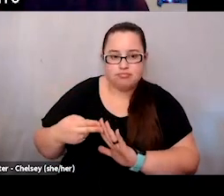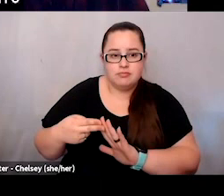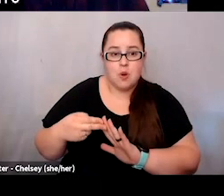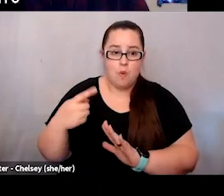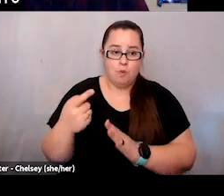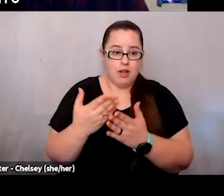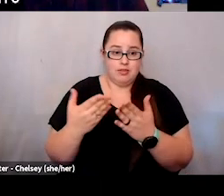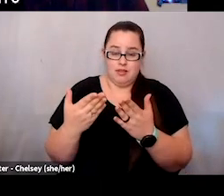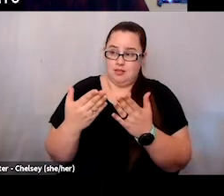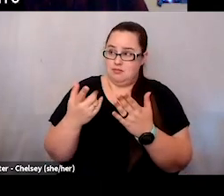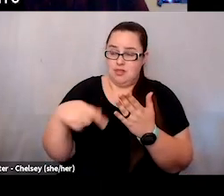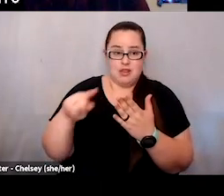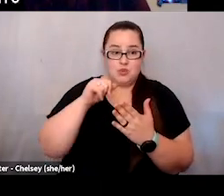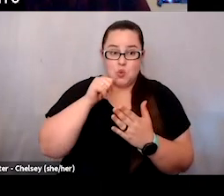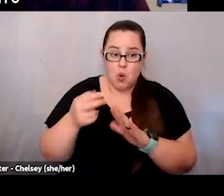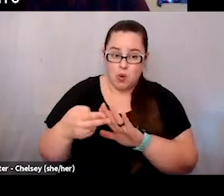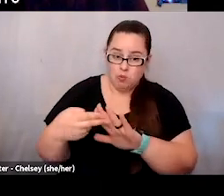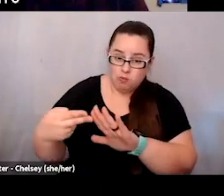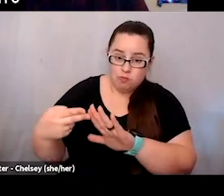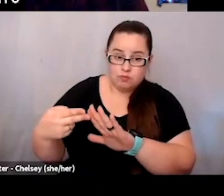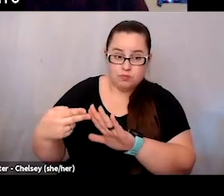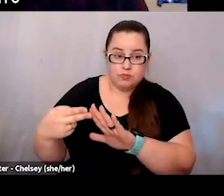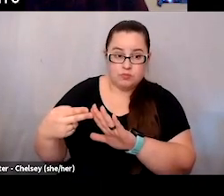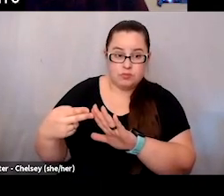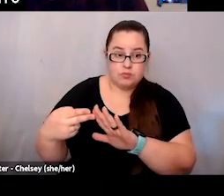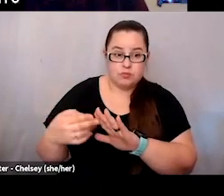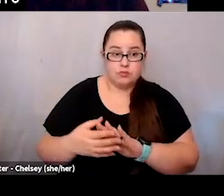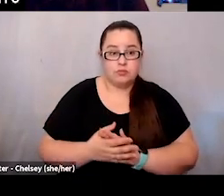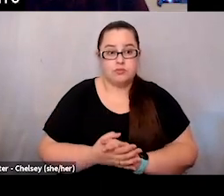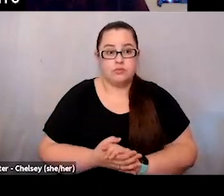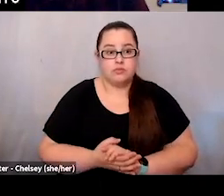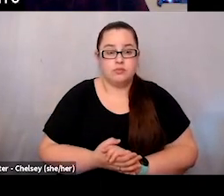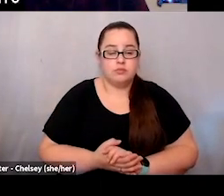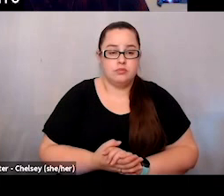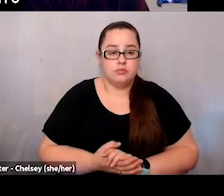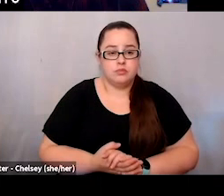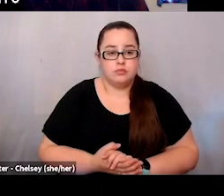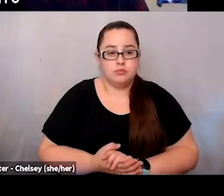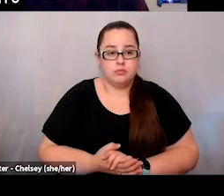Native Americans call themselves many things. The one thing they don't...